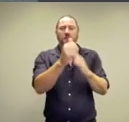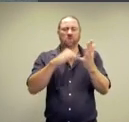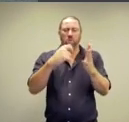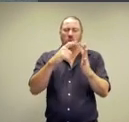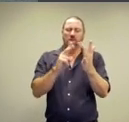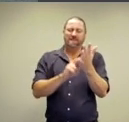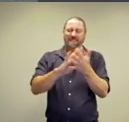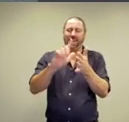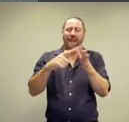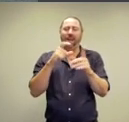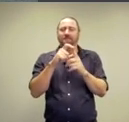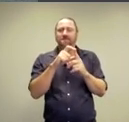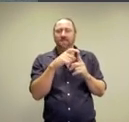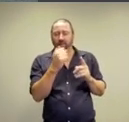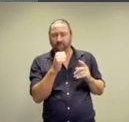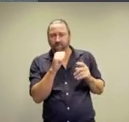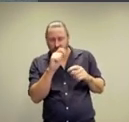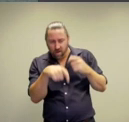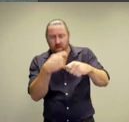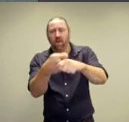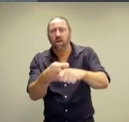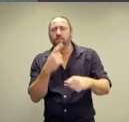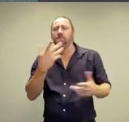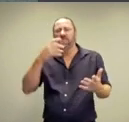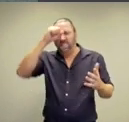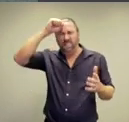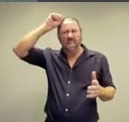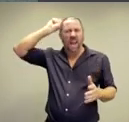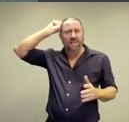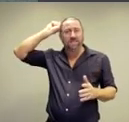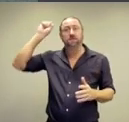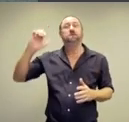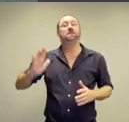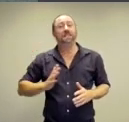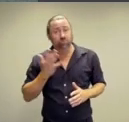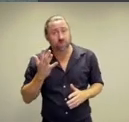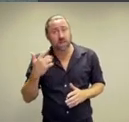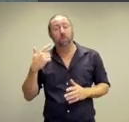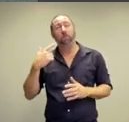next subculture I want to talk about. The skinheads are really